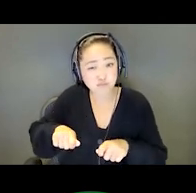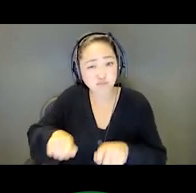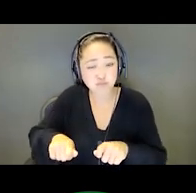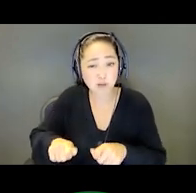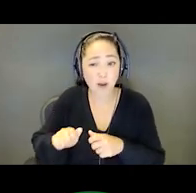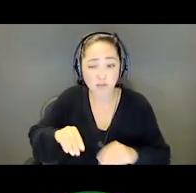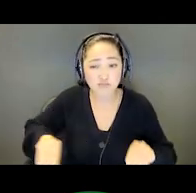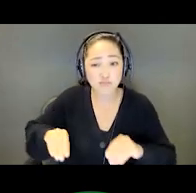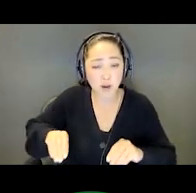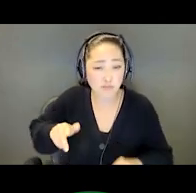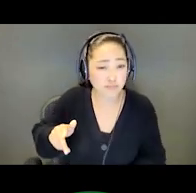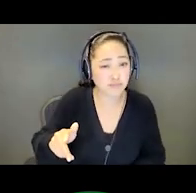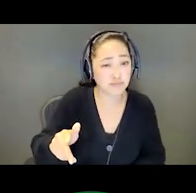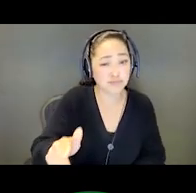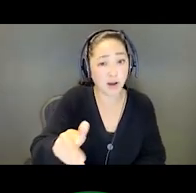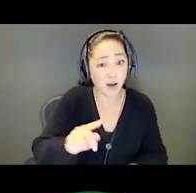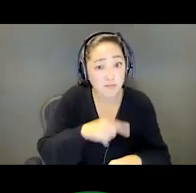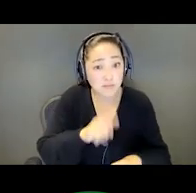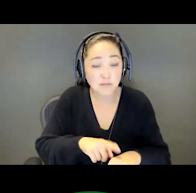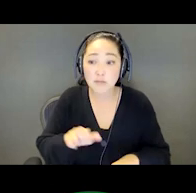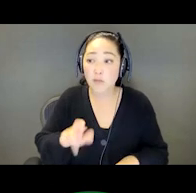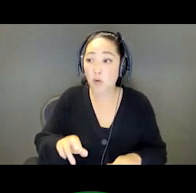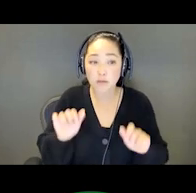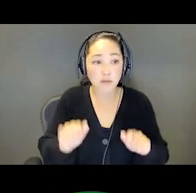outdoor venues while traveling.